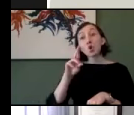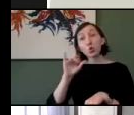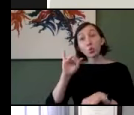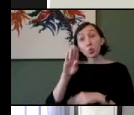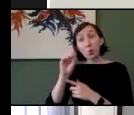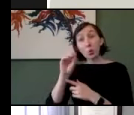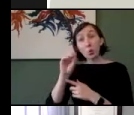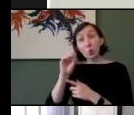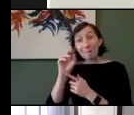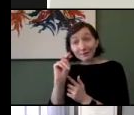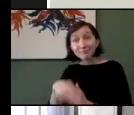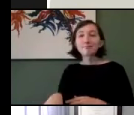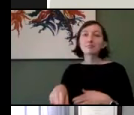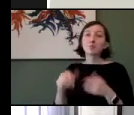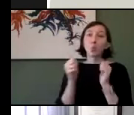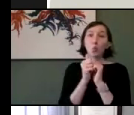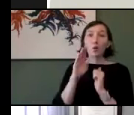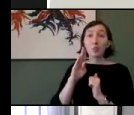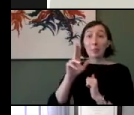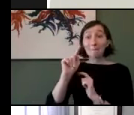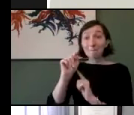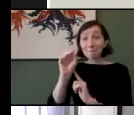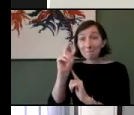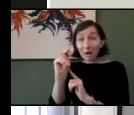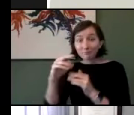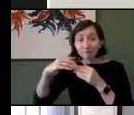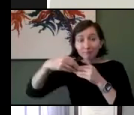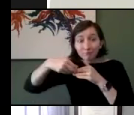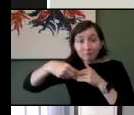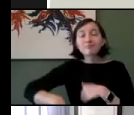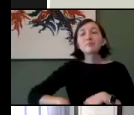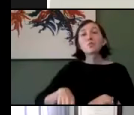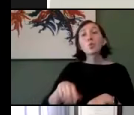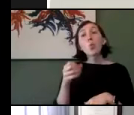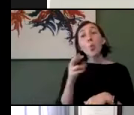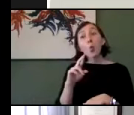You can use wider elastic or fabric ties with elastic